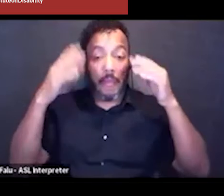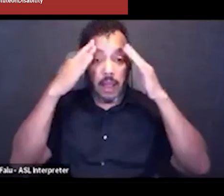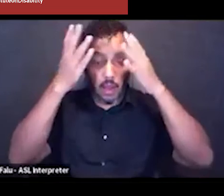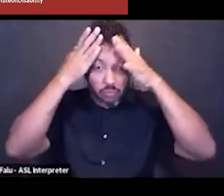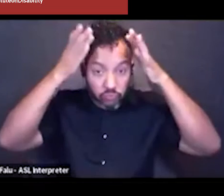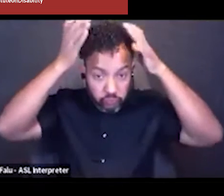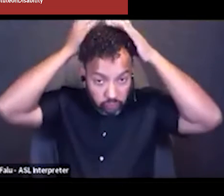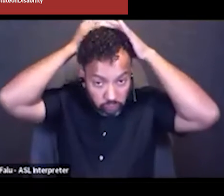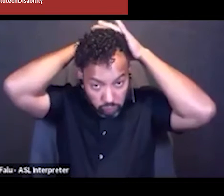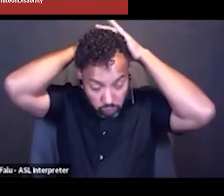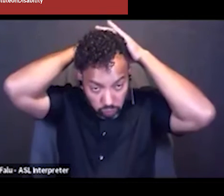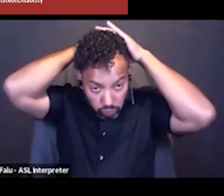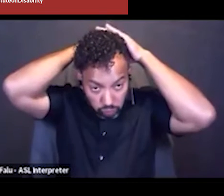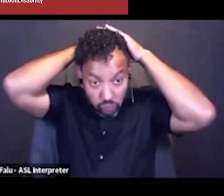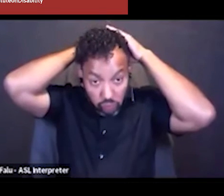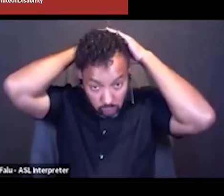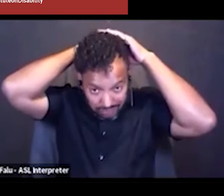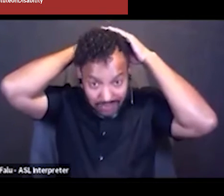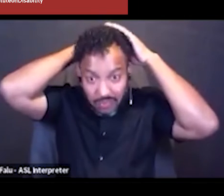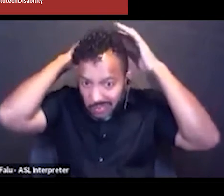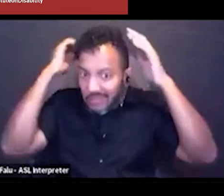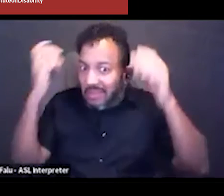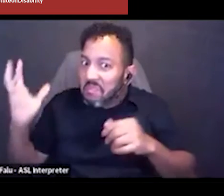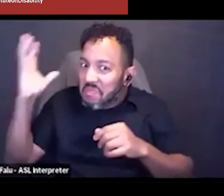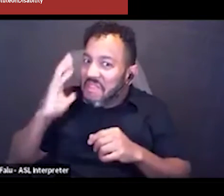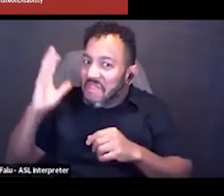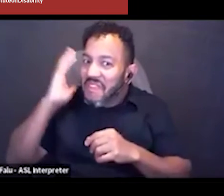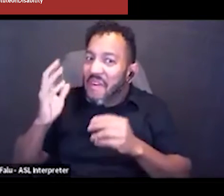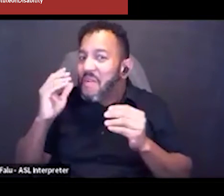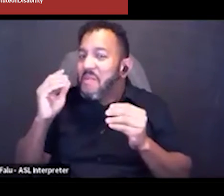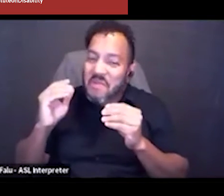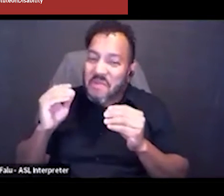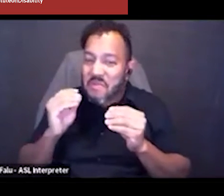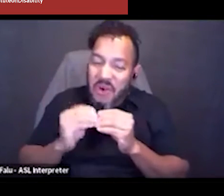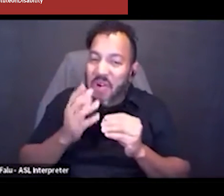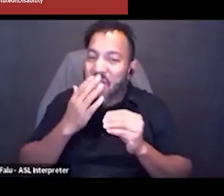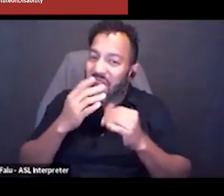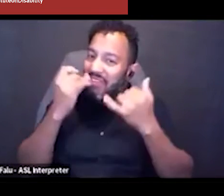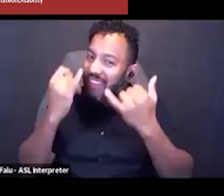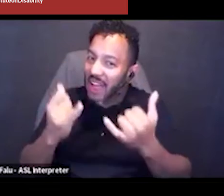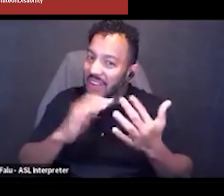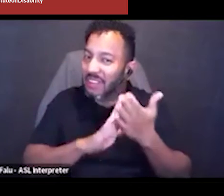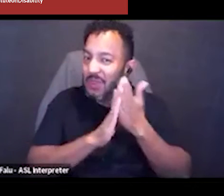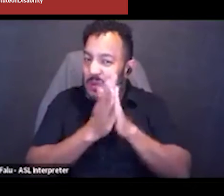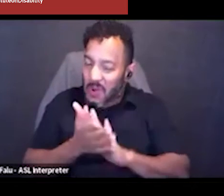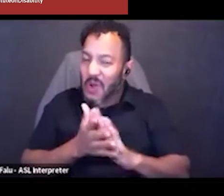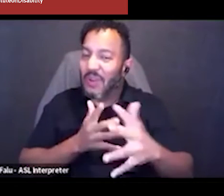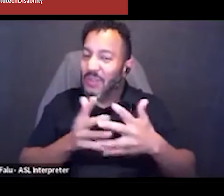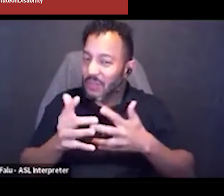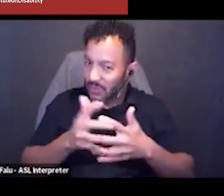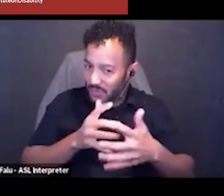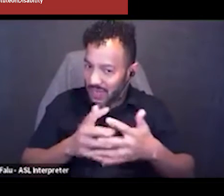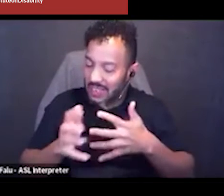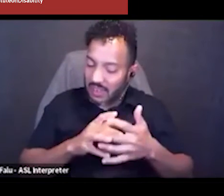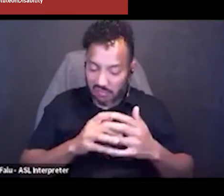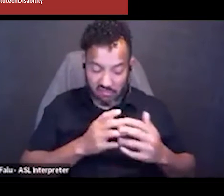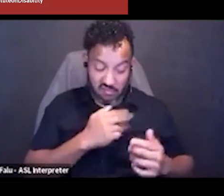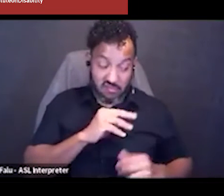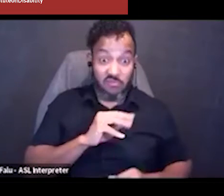It's way more grey than it was when I first started quarantining.